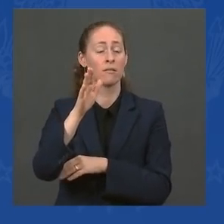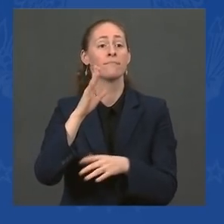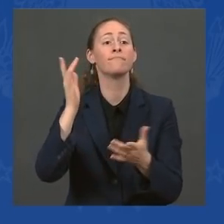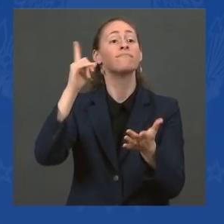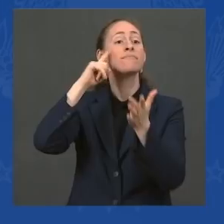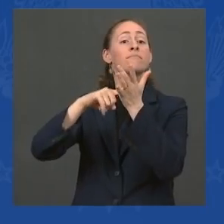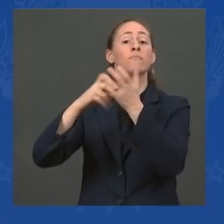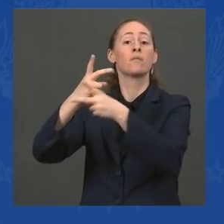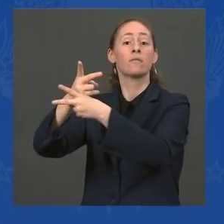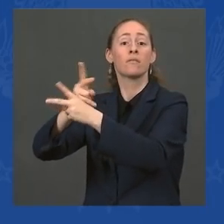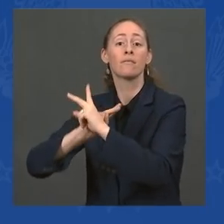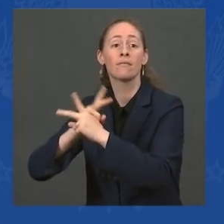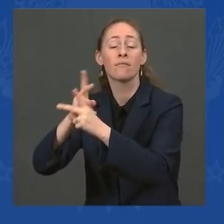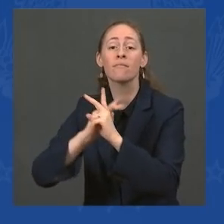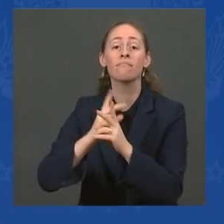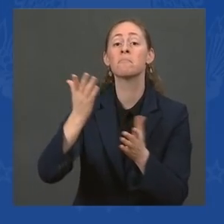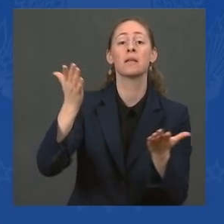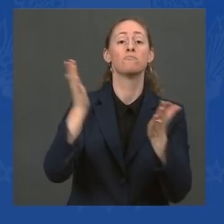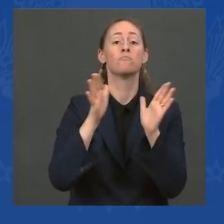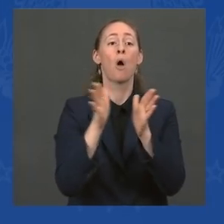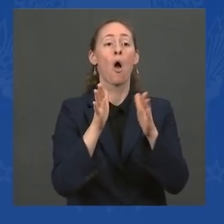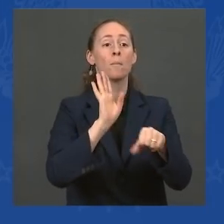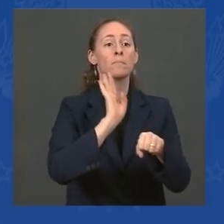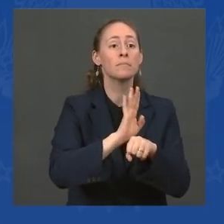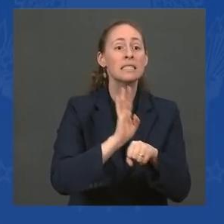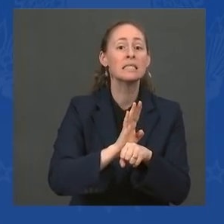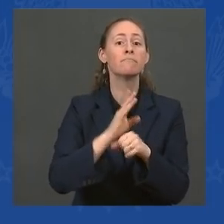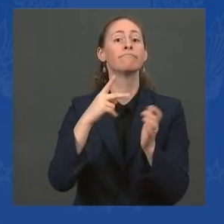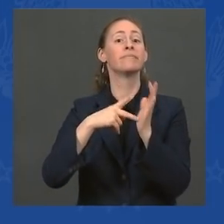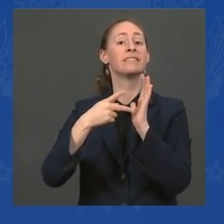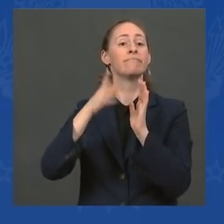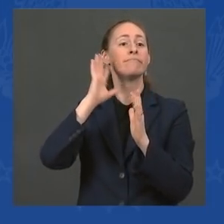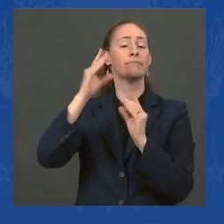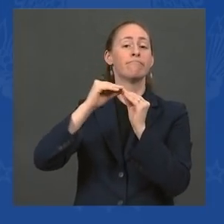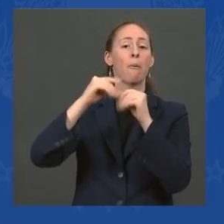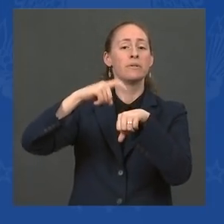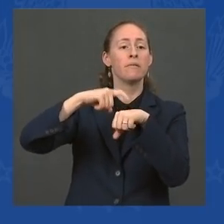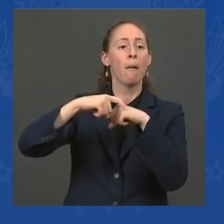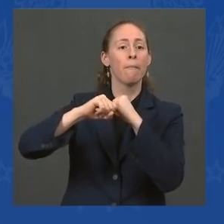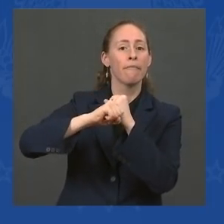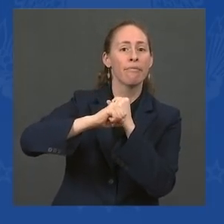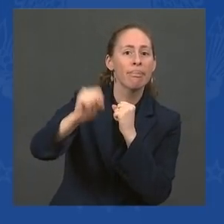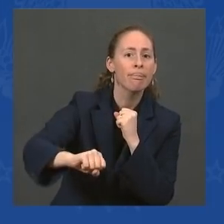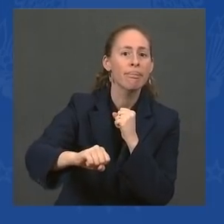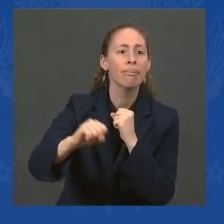as well as delays in much-needed payments to major social programs, such as Social Security and Medicare.